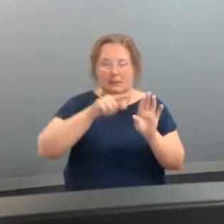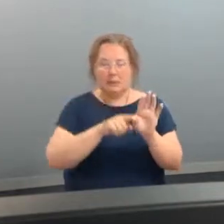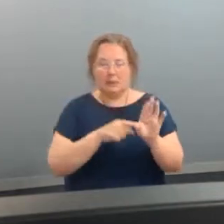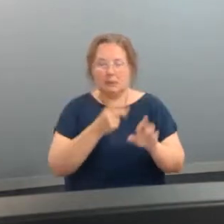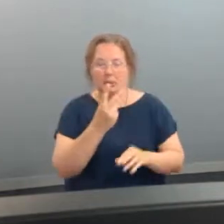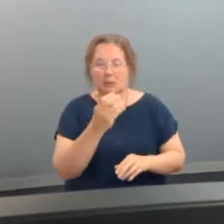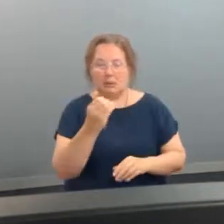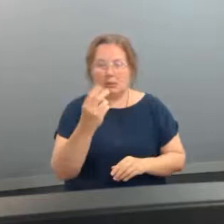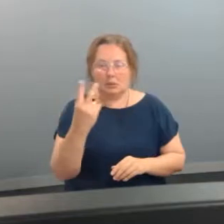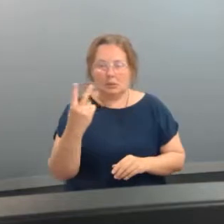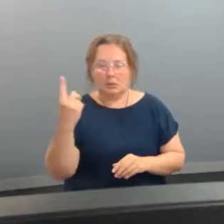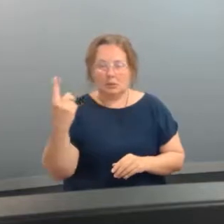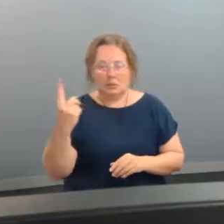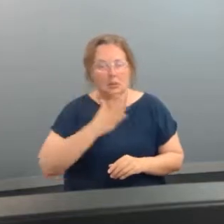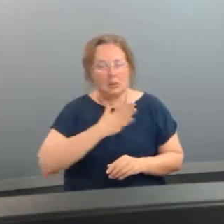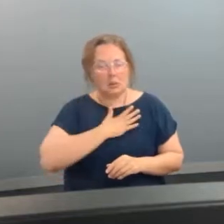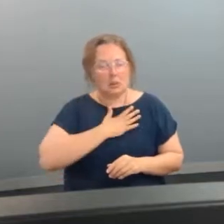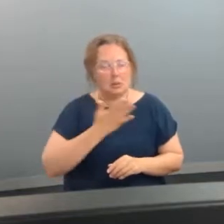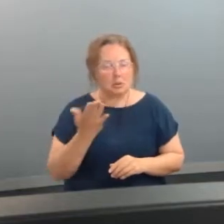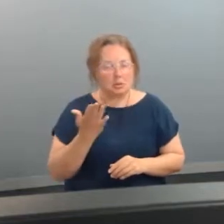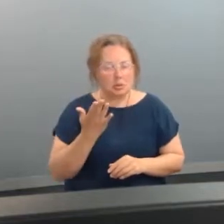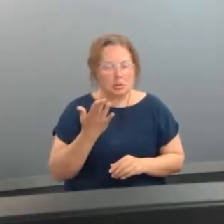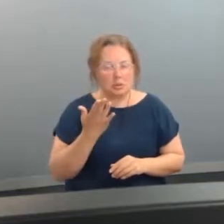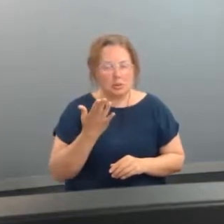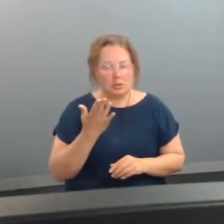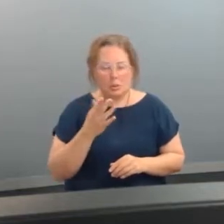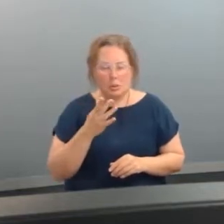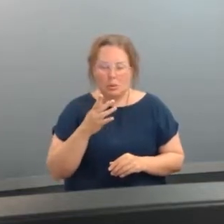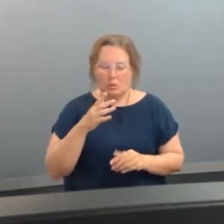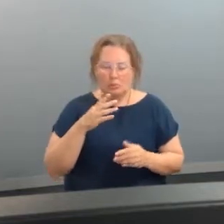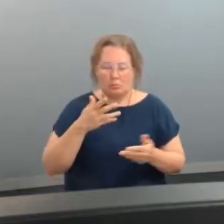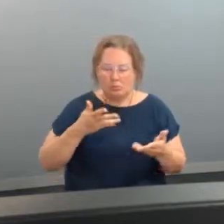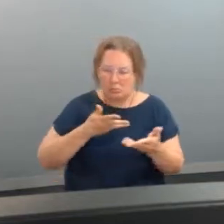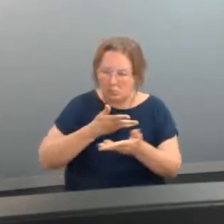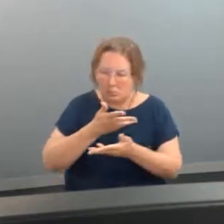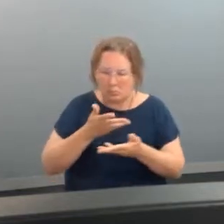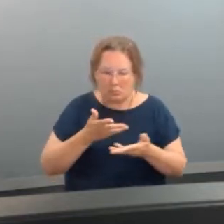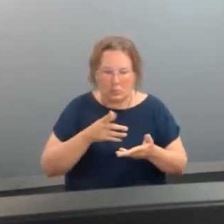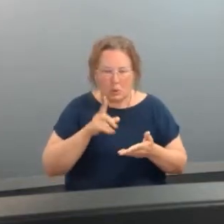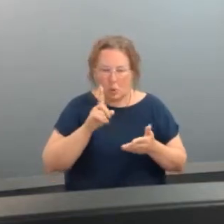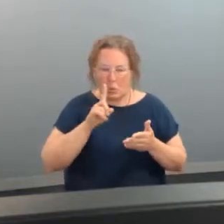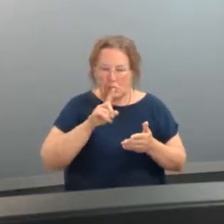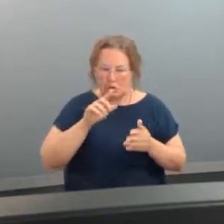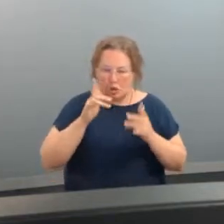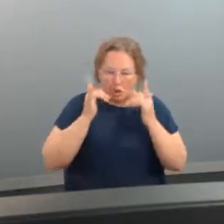. So the intention is that the roll out will be mid-